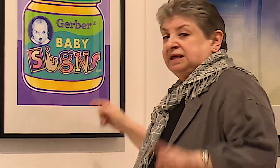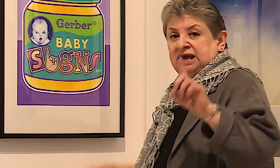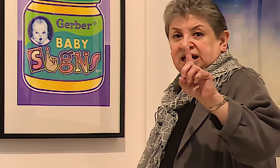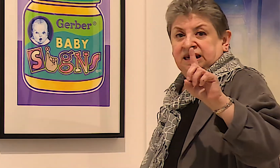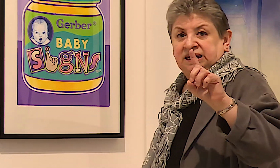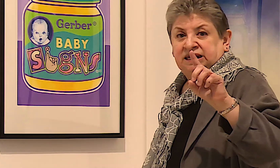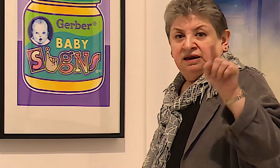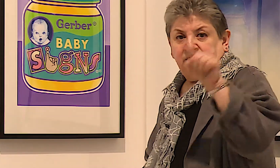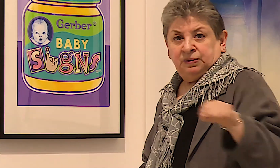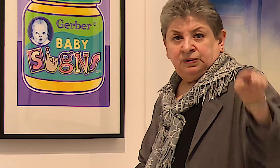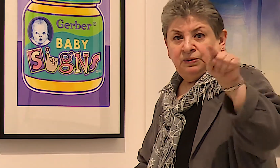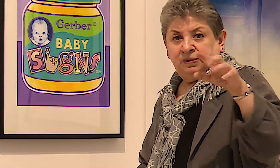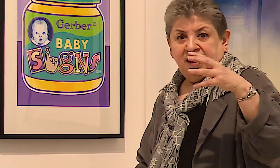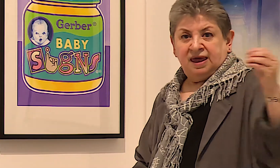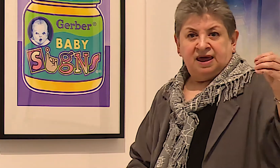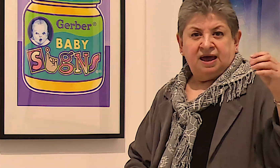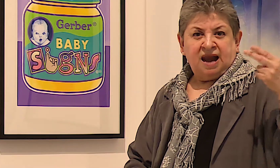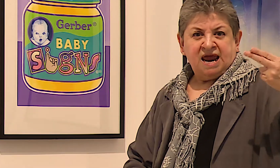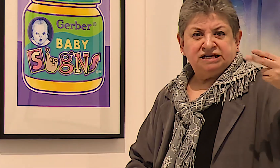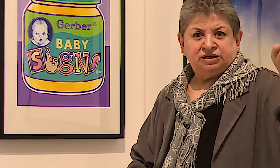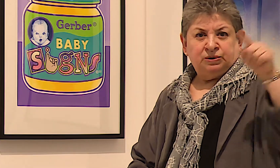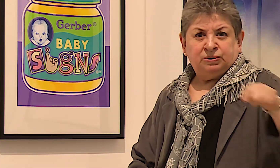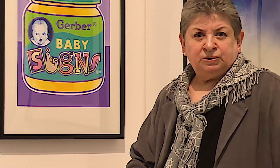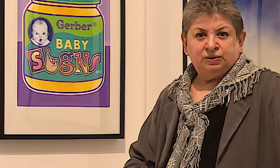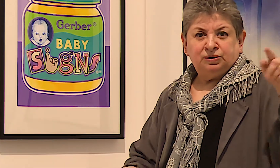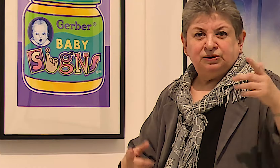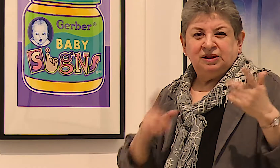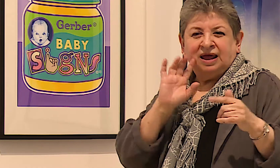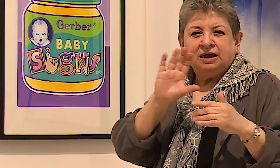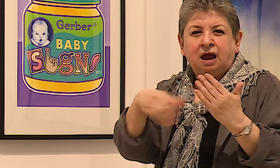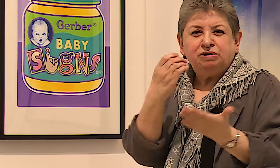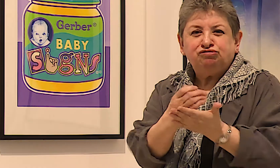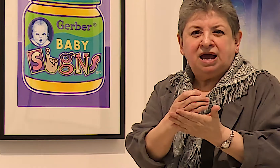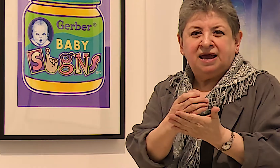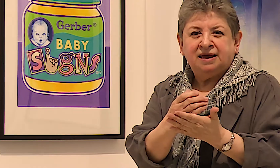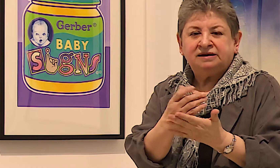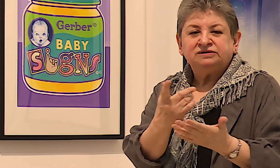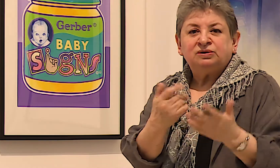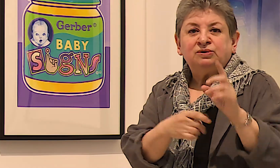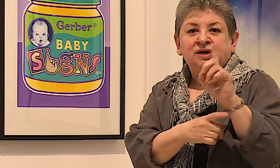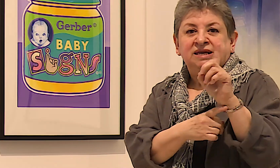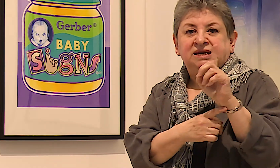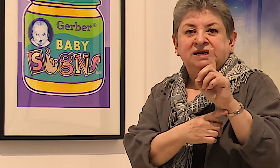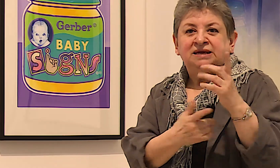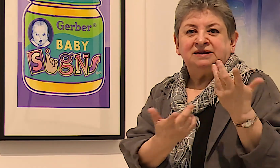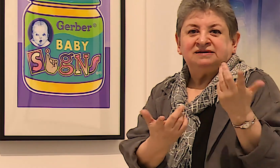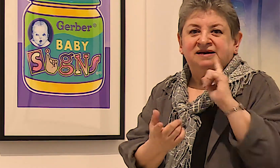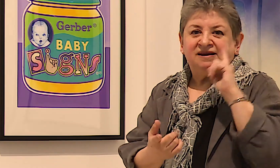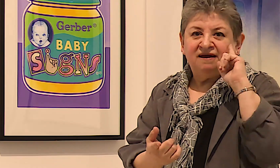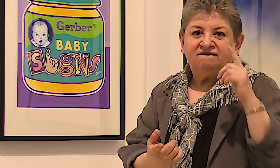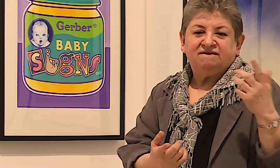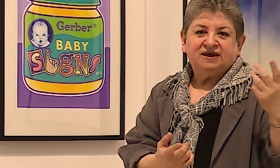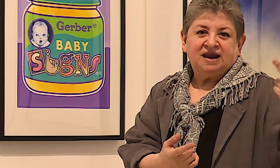Here, you can see the letters "D" and "H" in a circle. kind of like the copyright symbol.